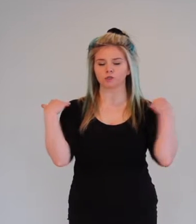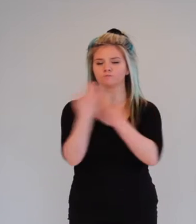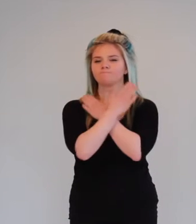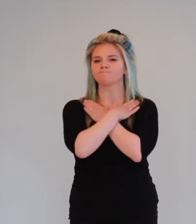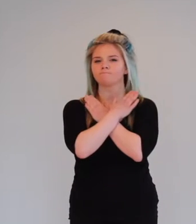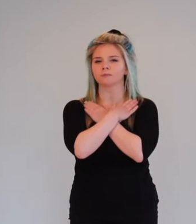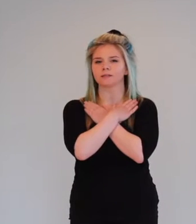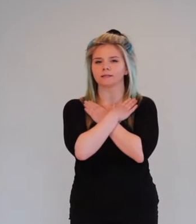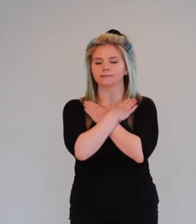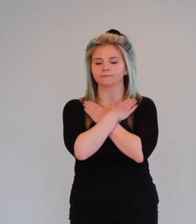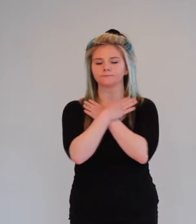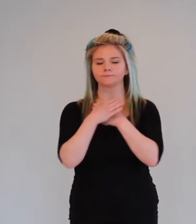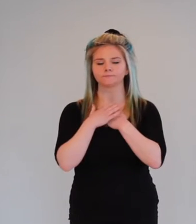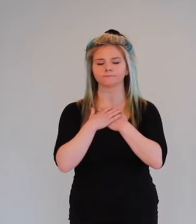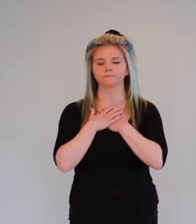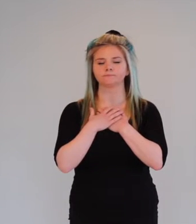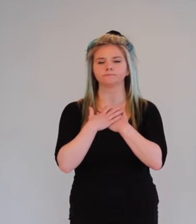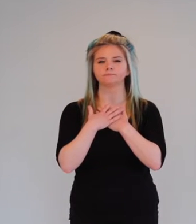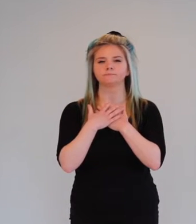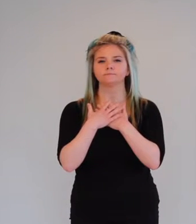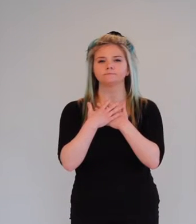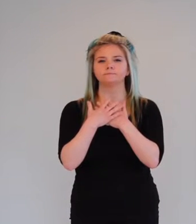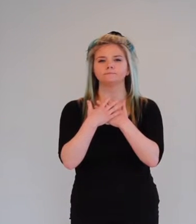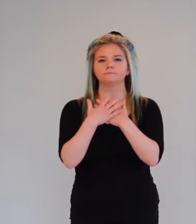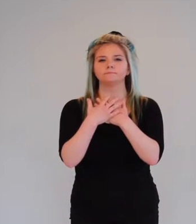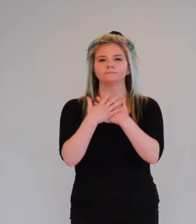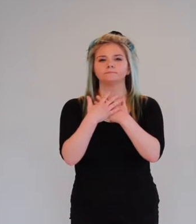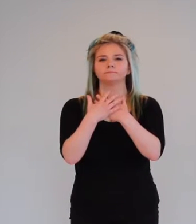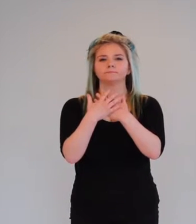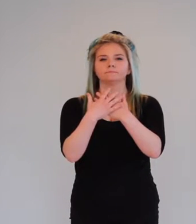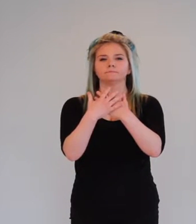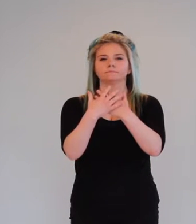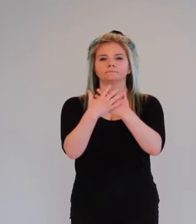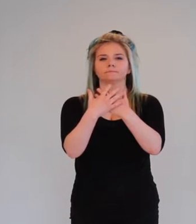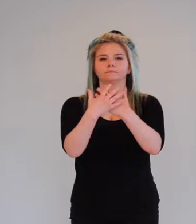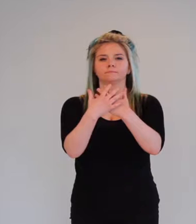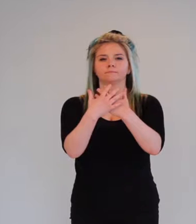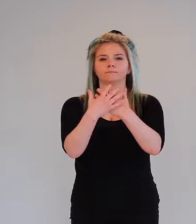One more time, natural breath in and gentle release. You're